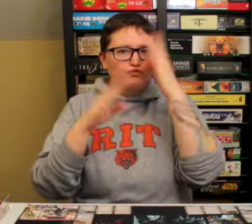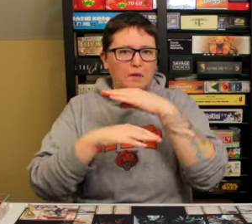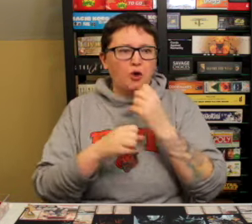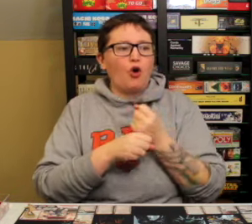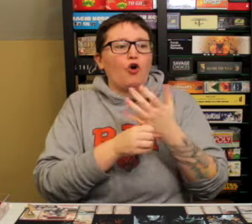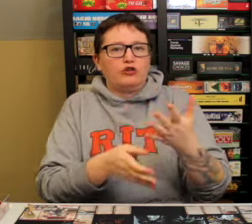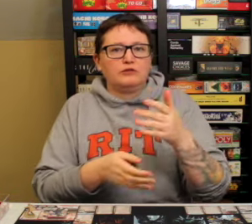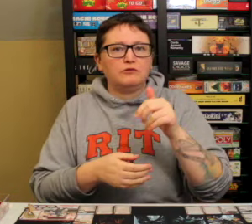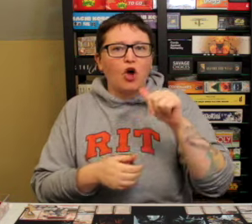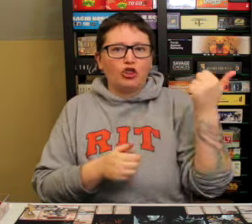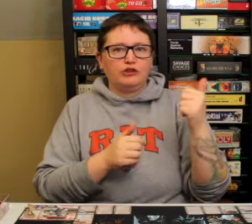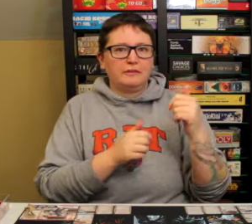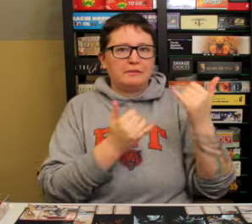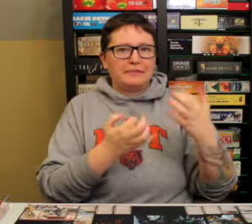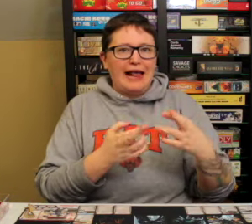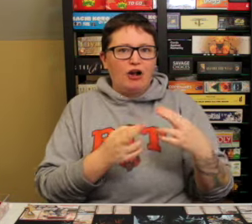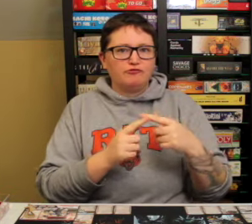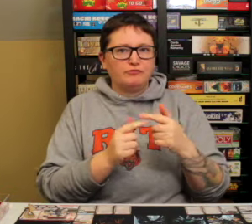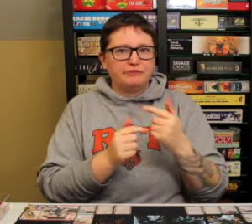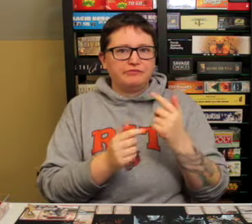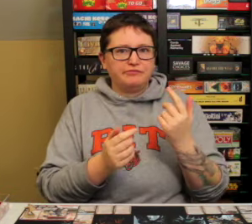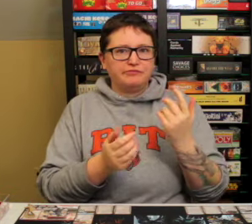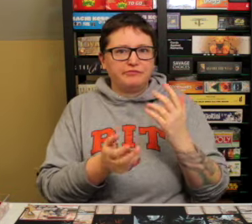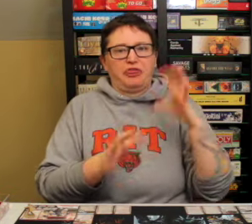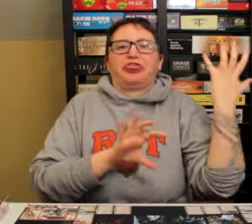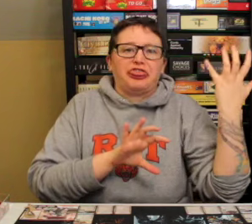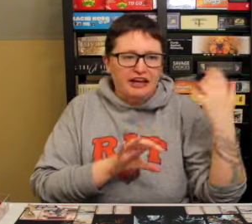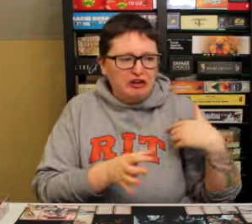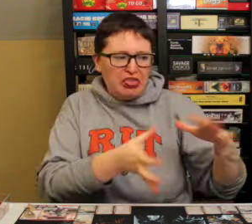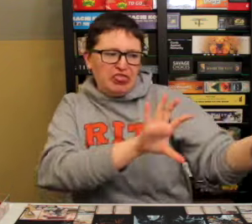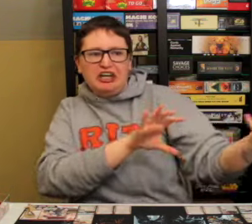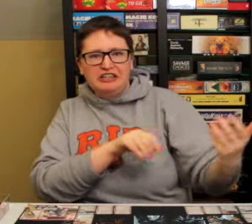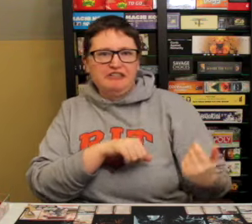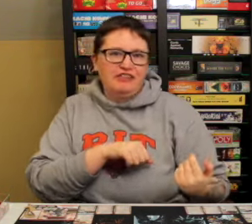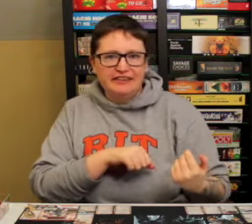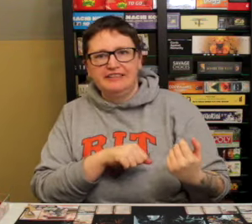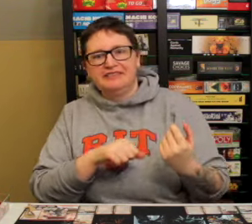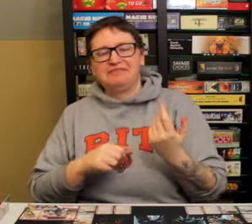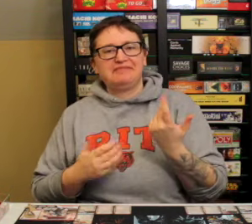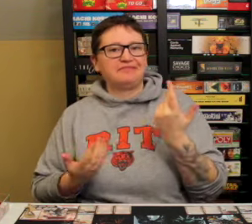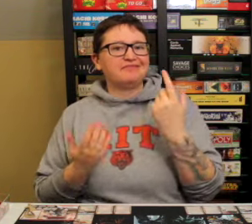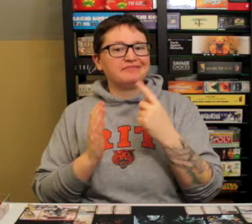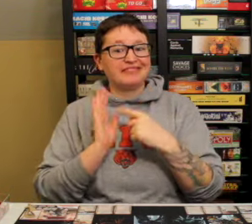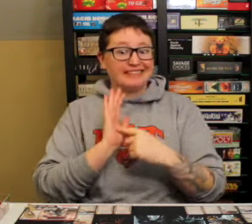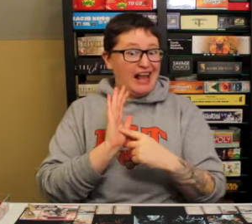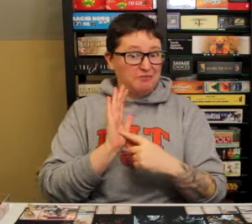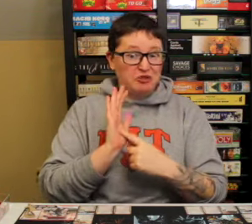or cause trouble or make the other player screw up. You know I want to screw up their game.